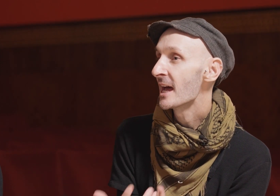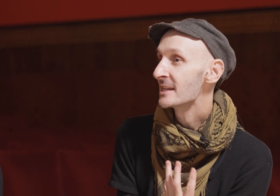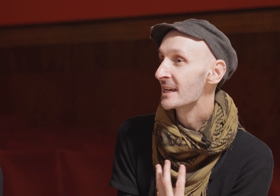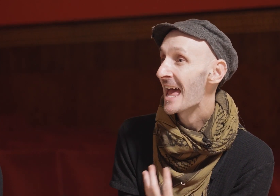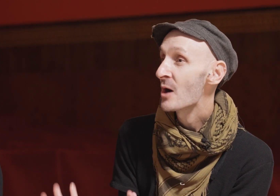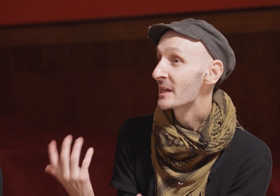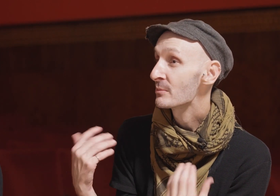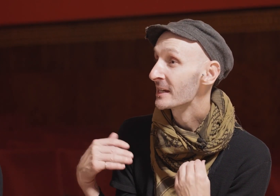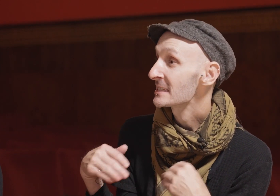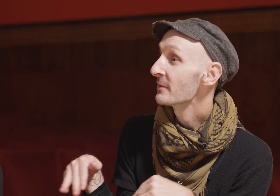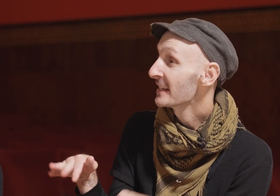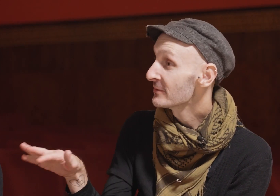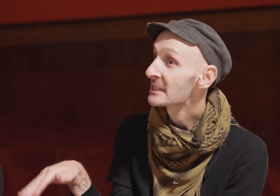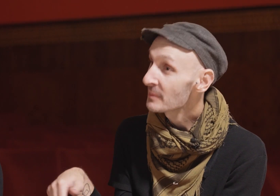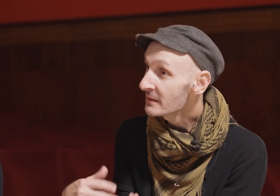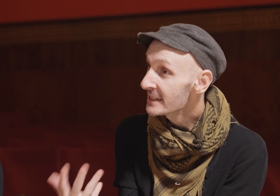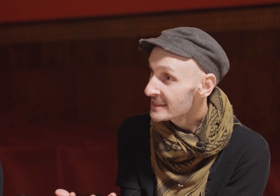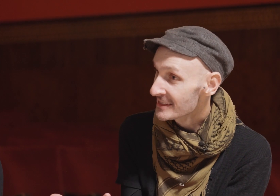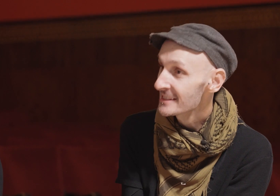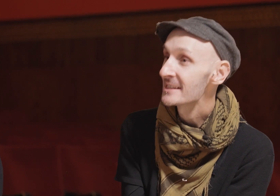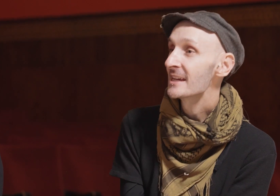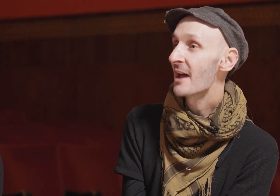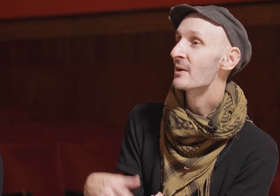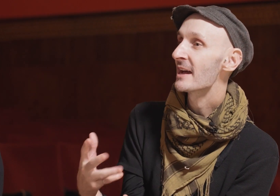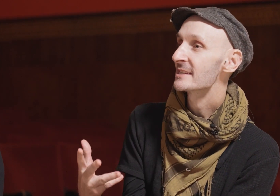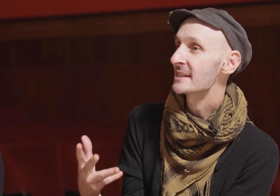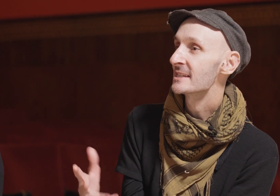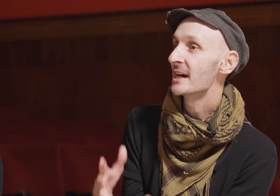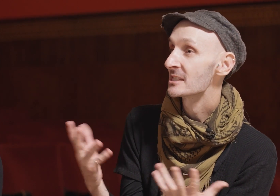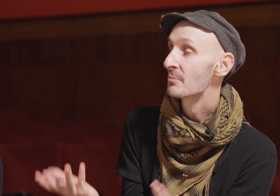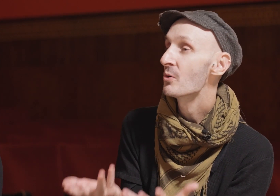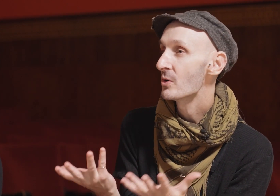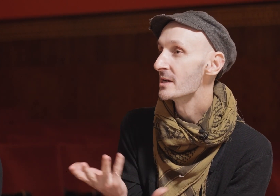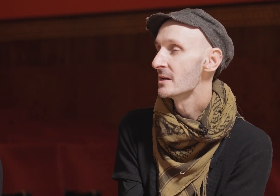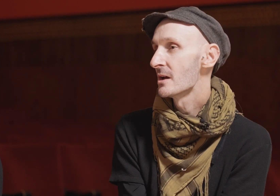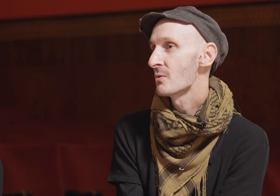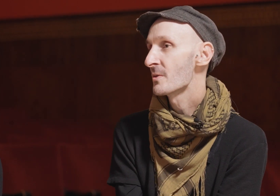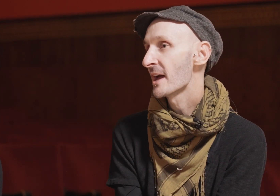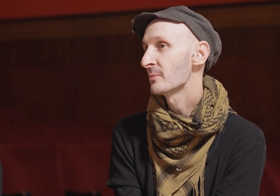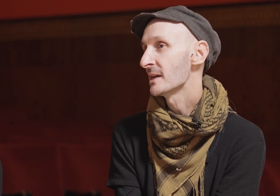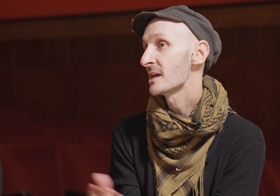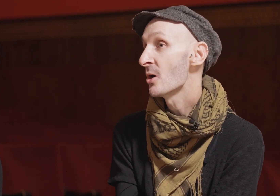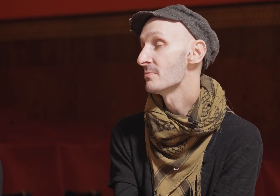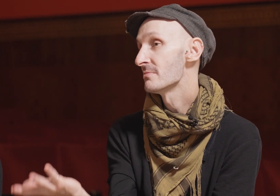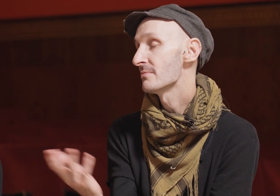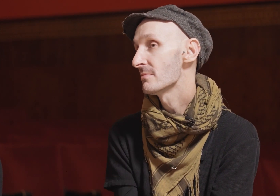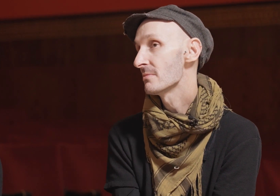and how we can bring in some of our lived experiences and what our access needs are to support... what that could be to help...